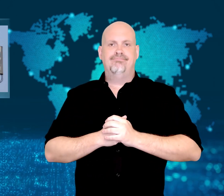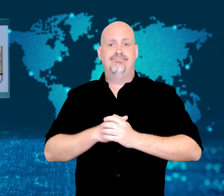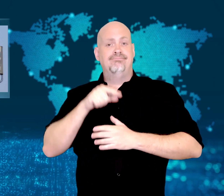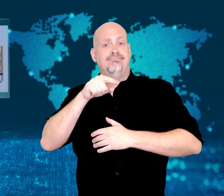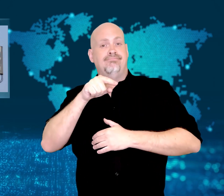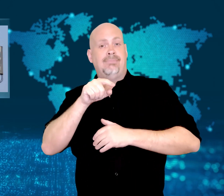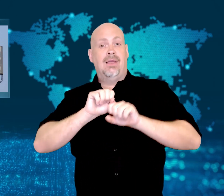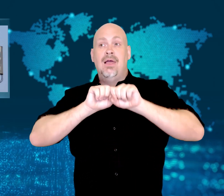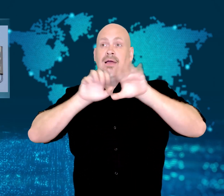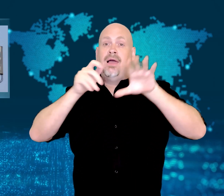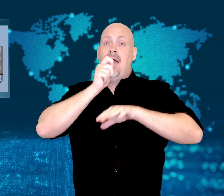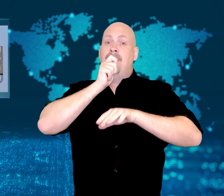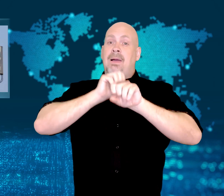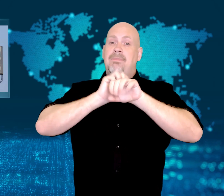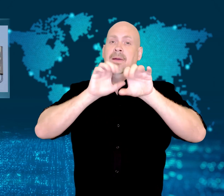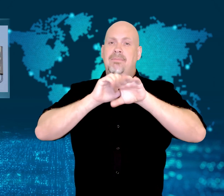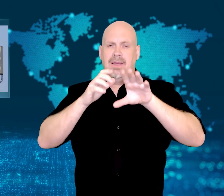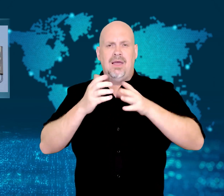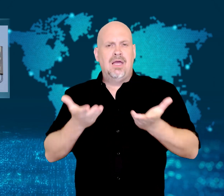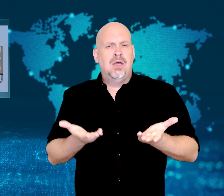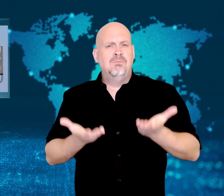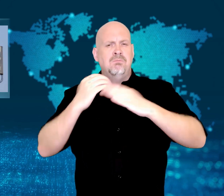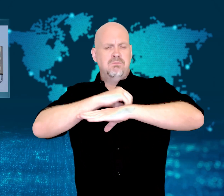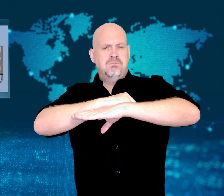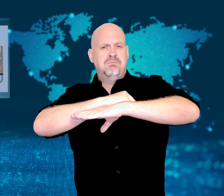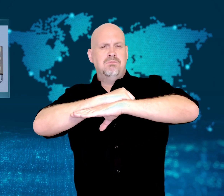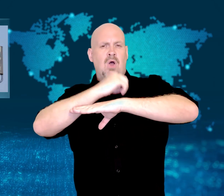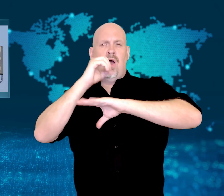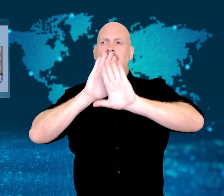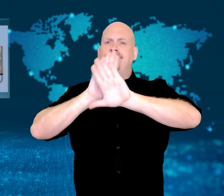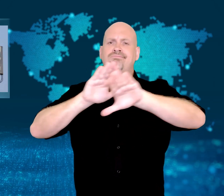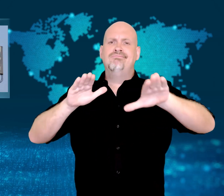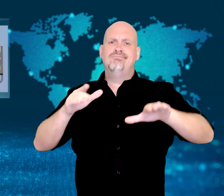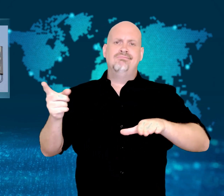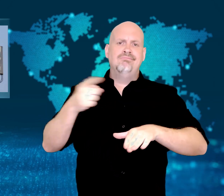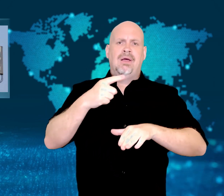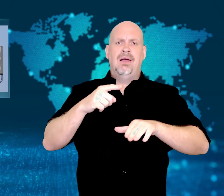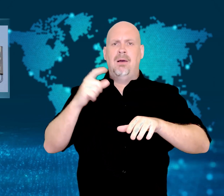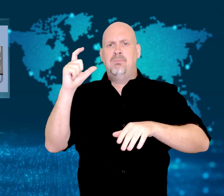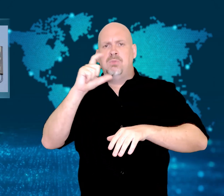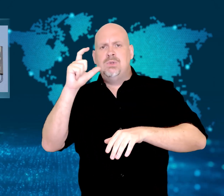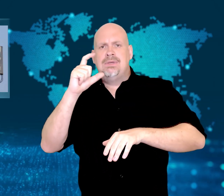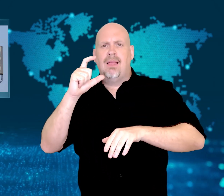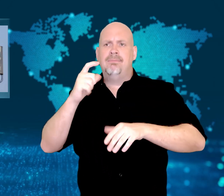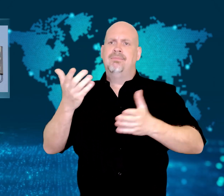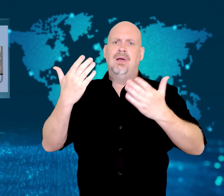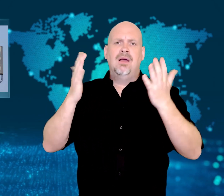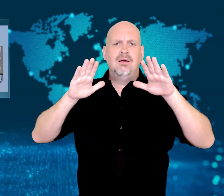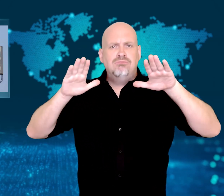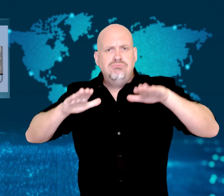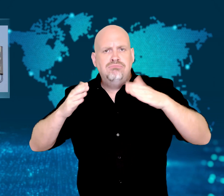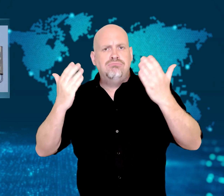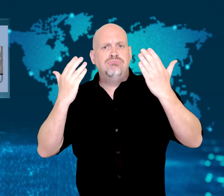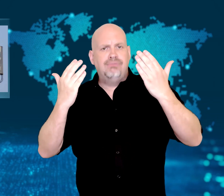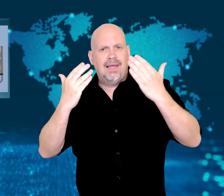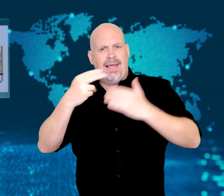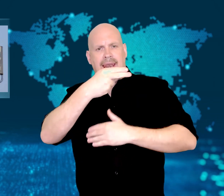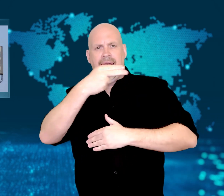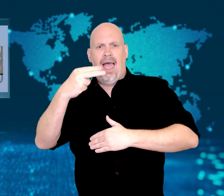The morning call to prayer, or "Adhan",